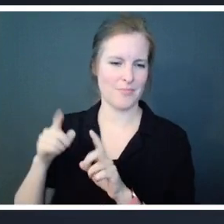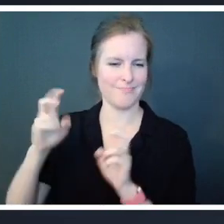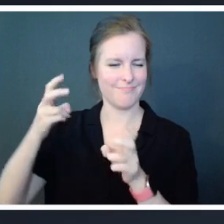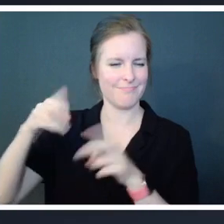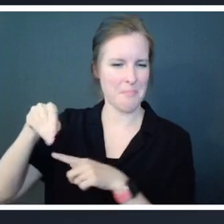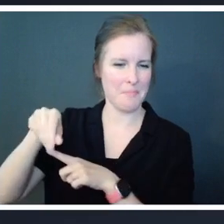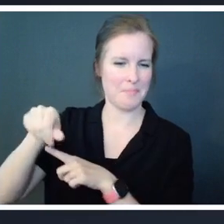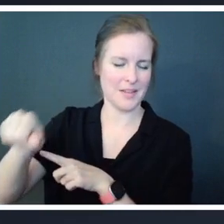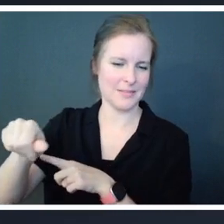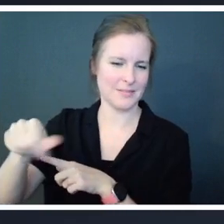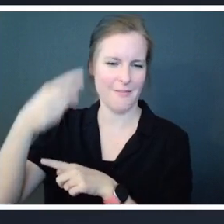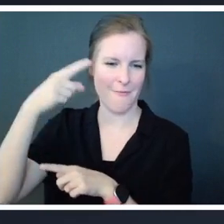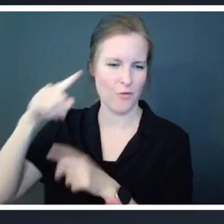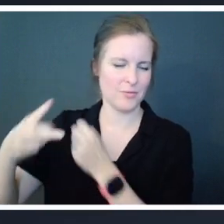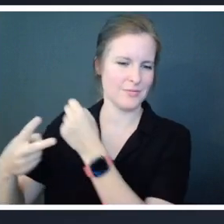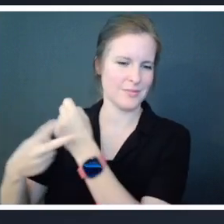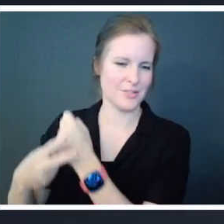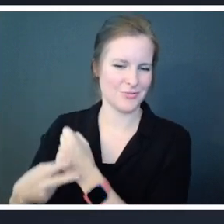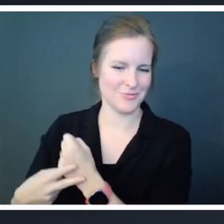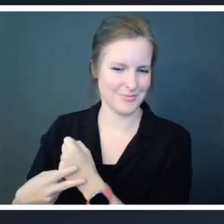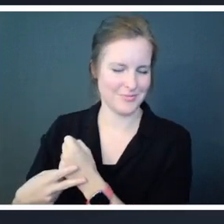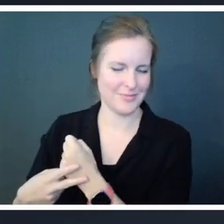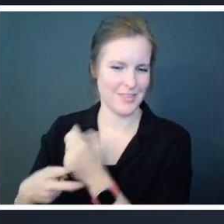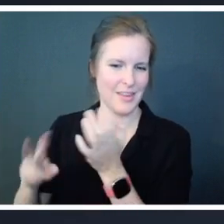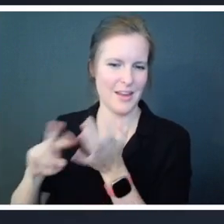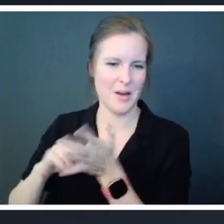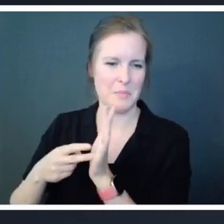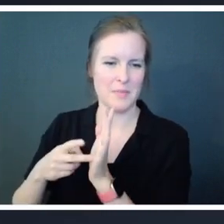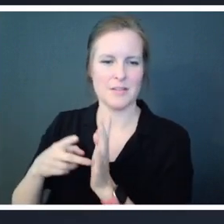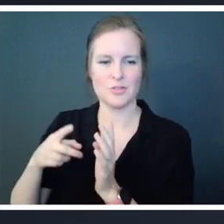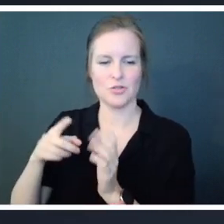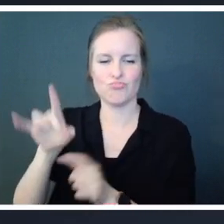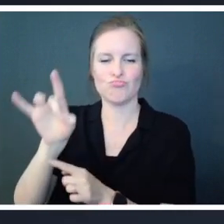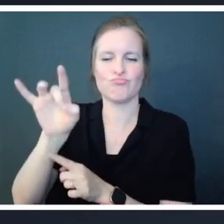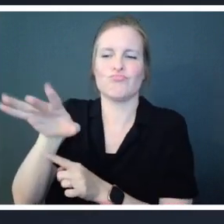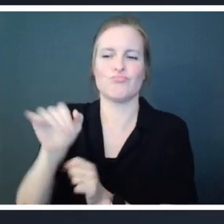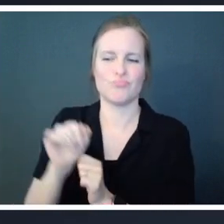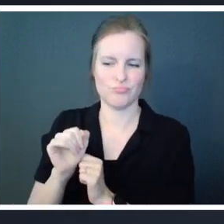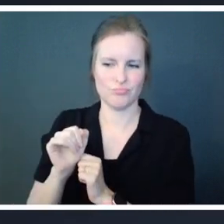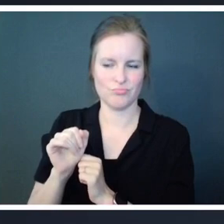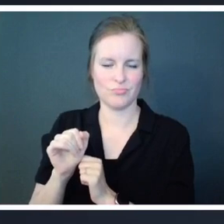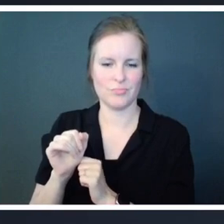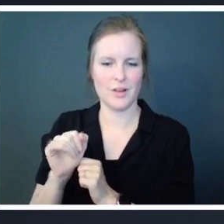And Alison, like, you really spoke about thinking about ways to engage students who might not